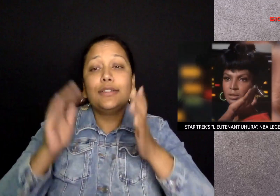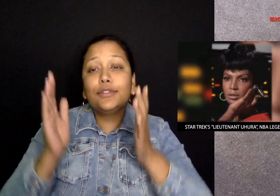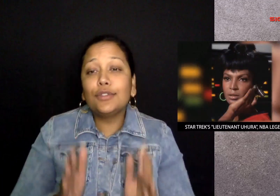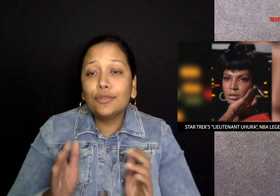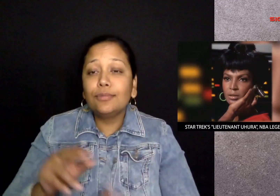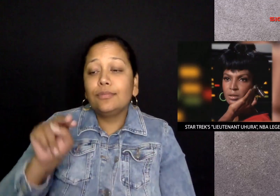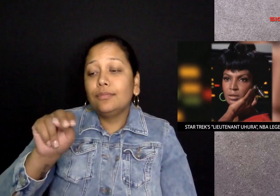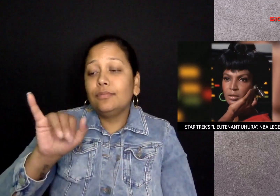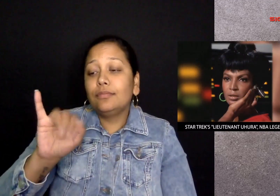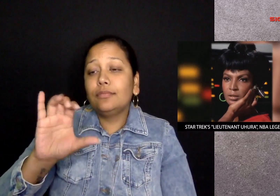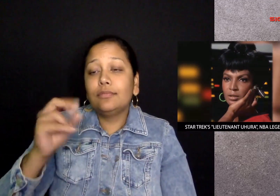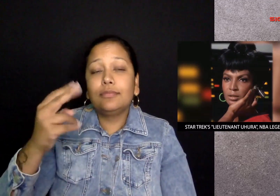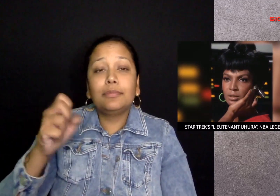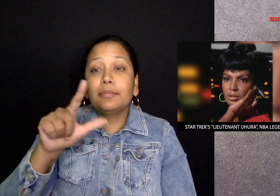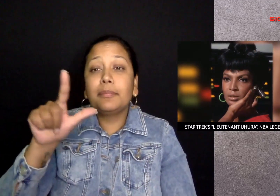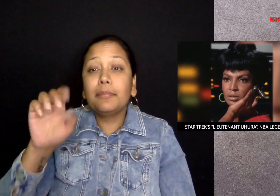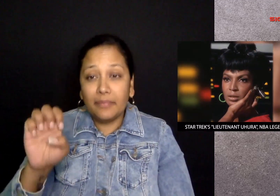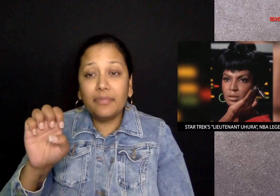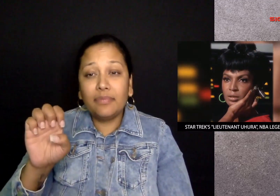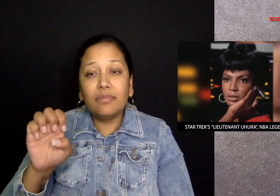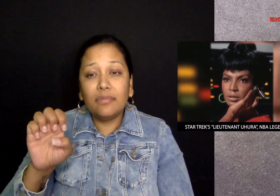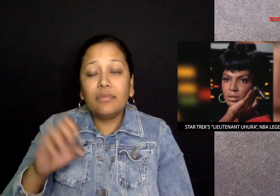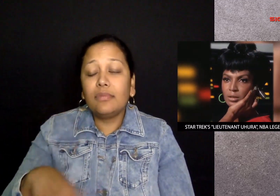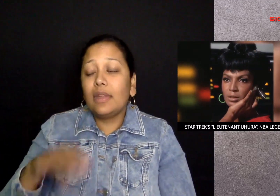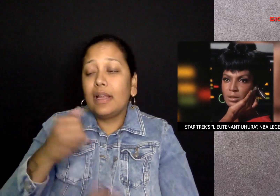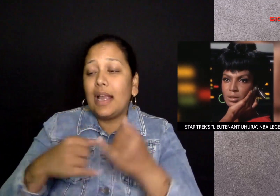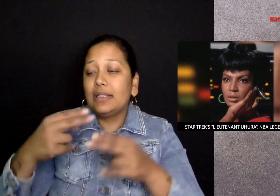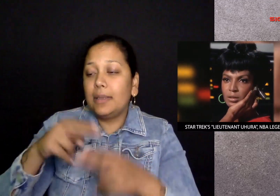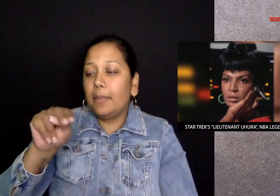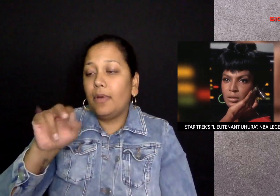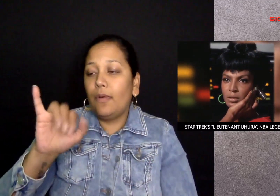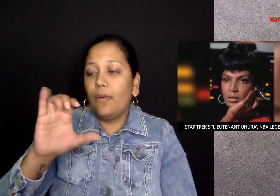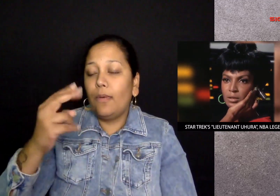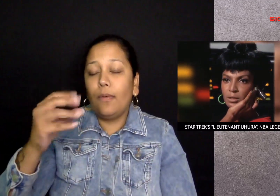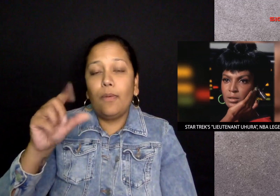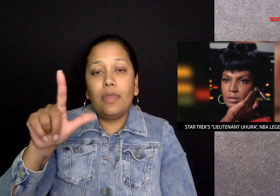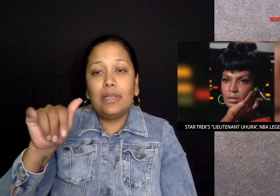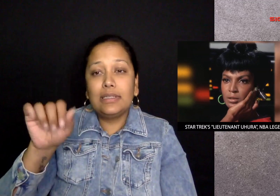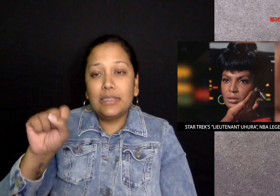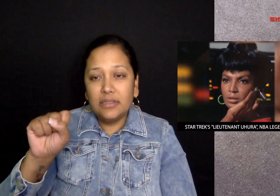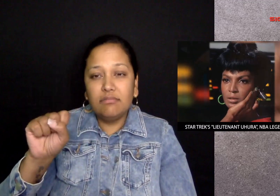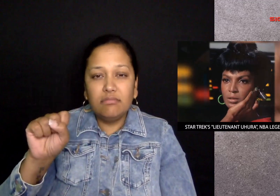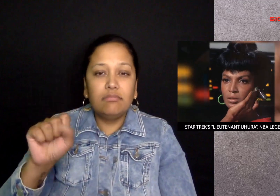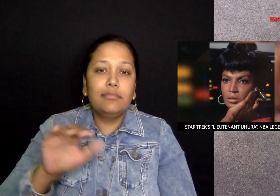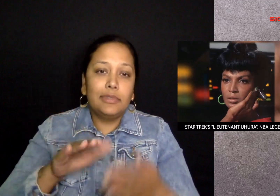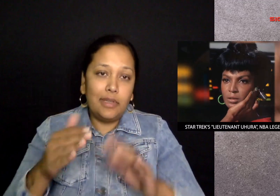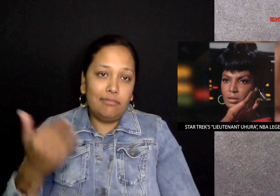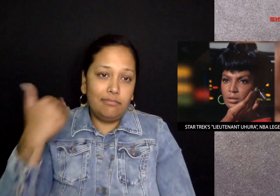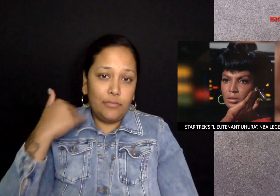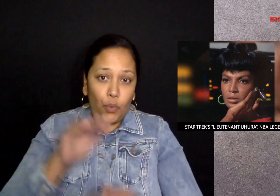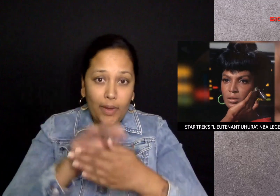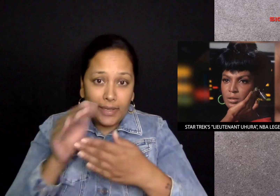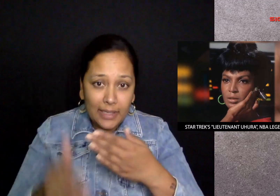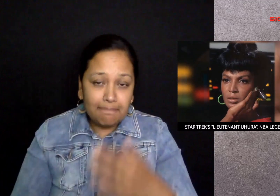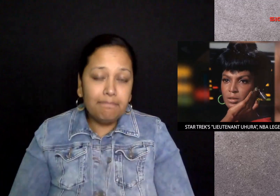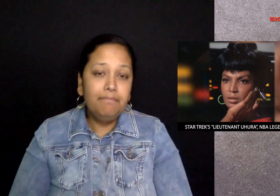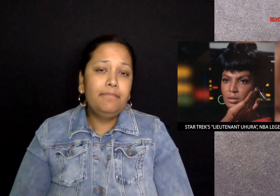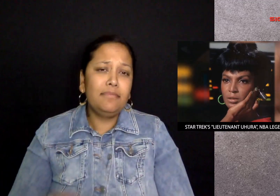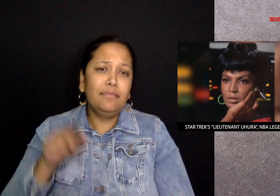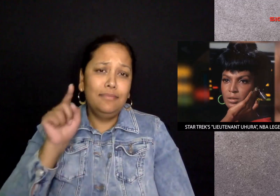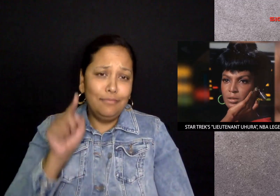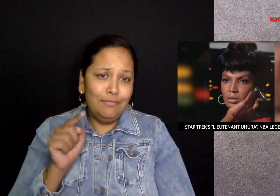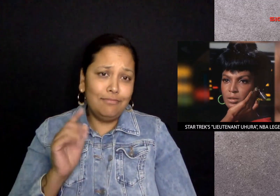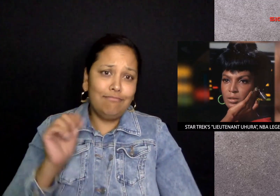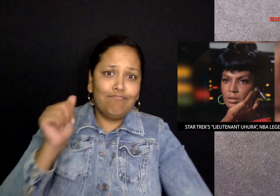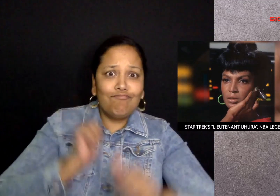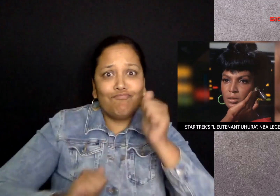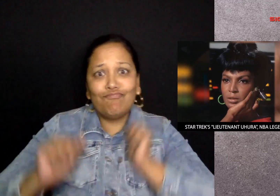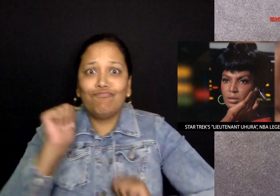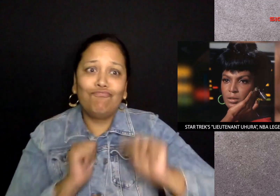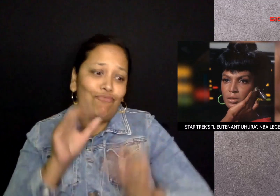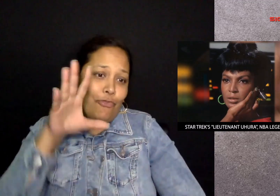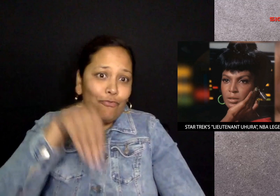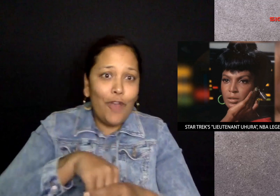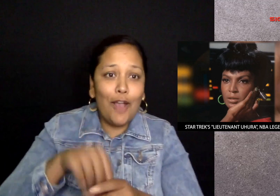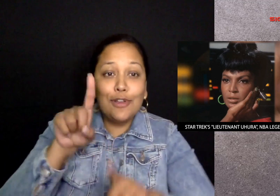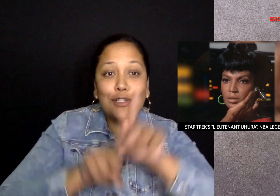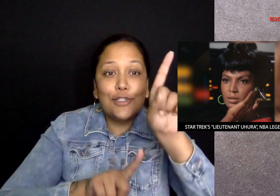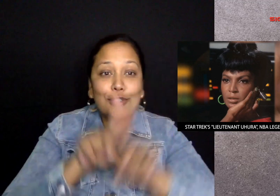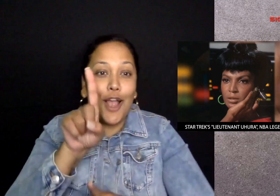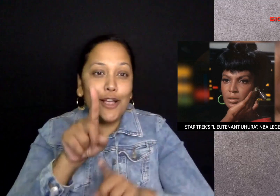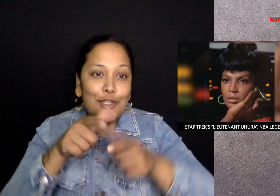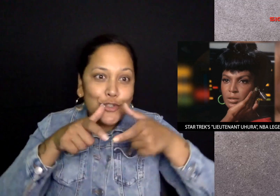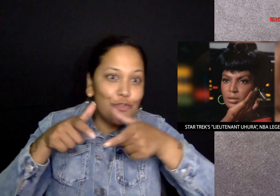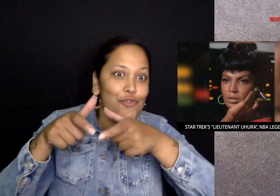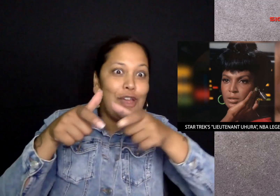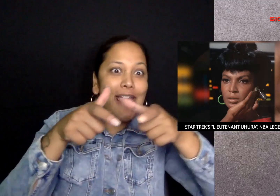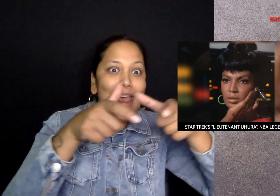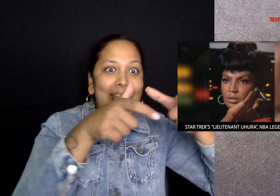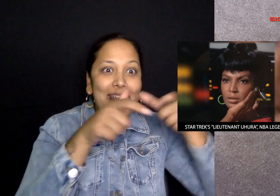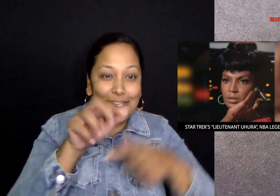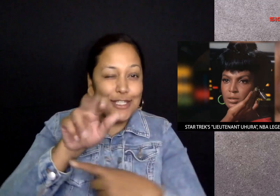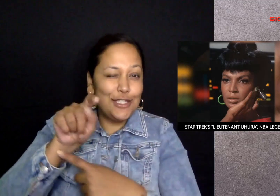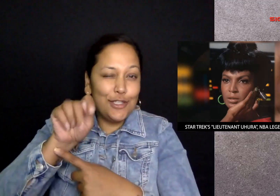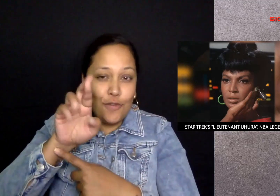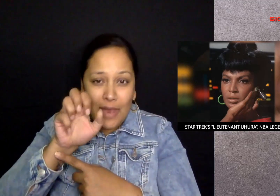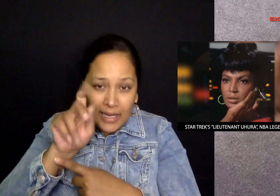were saddened to hear that actress Nichelle Nichols died over the weekend